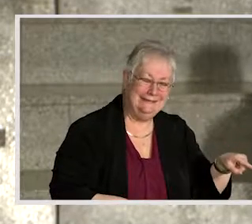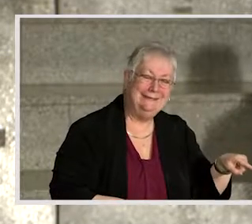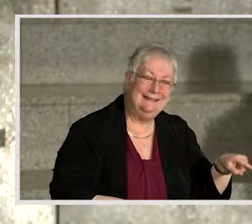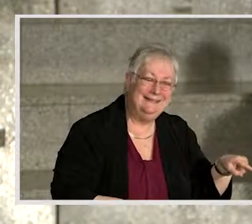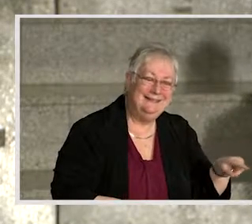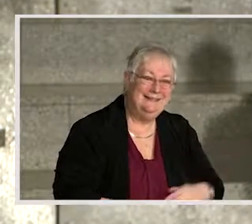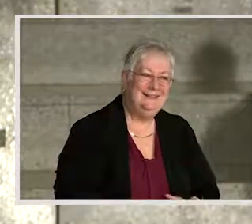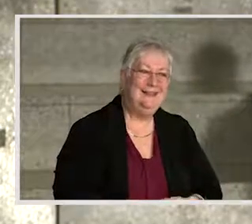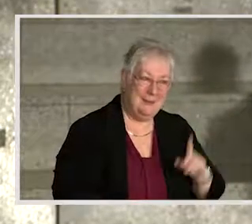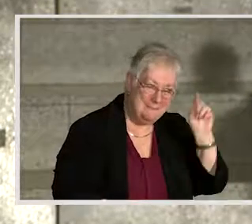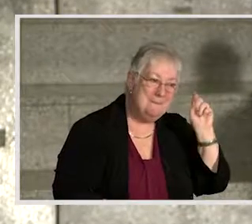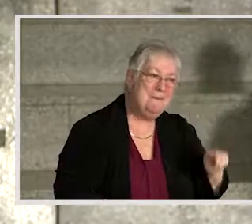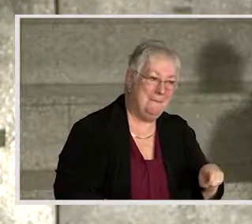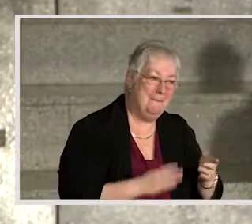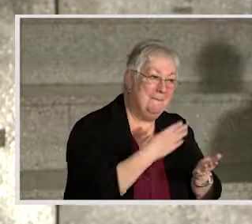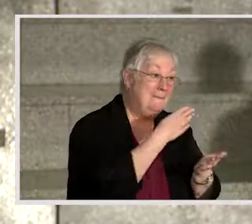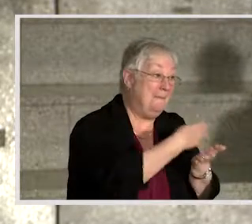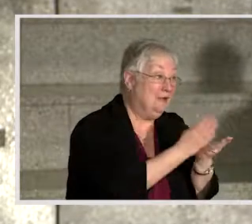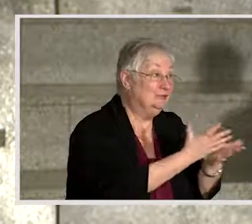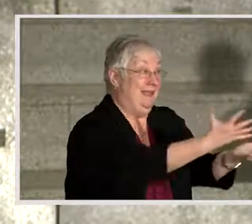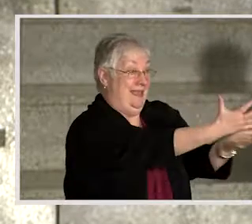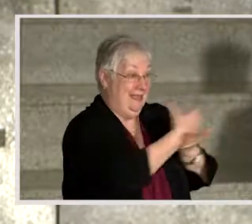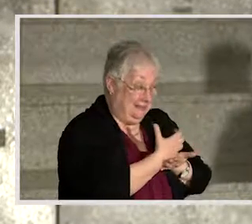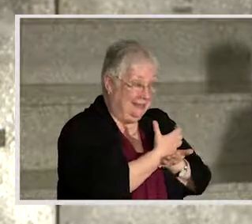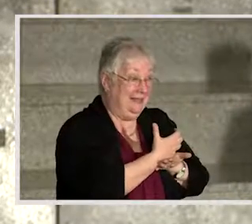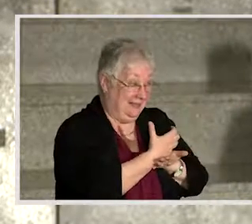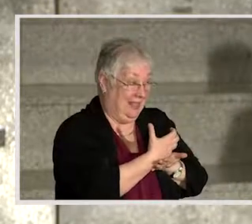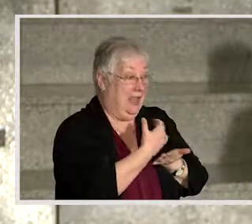MONEY COMING IN, AND I HAVE TO TELL YOU, LADIES AND GENTLEMEN,